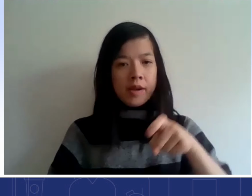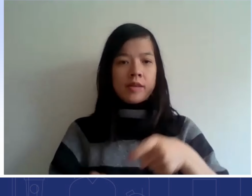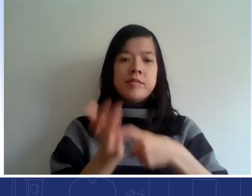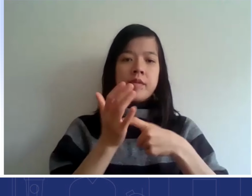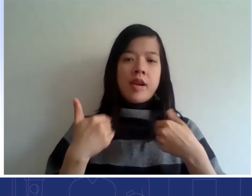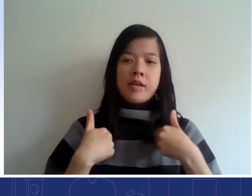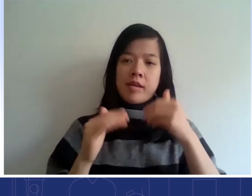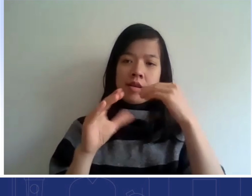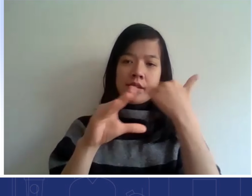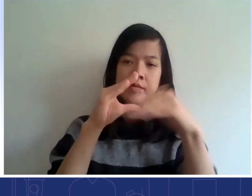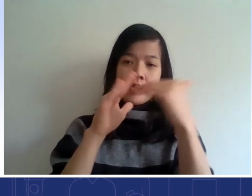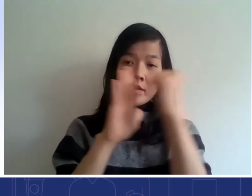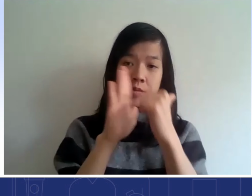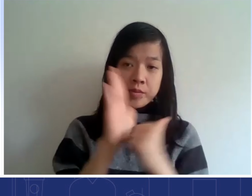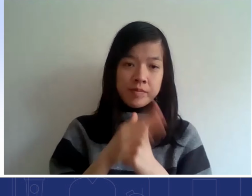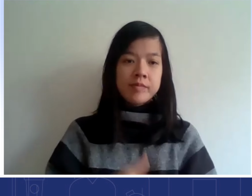You must have an email account.